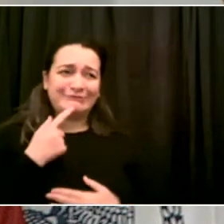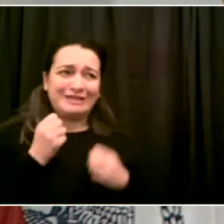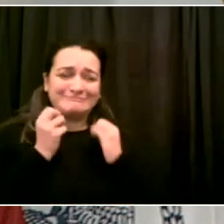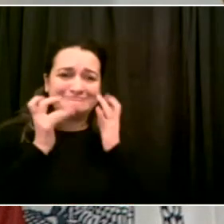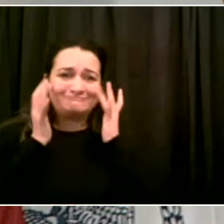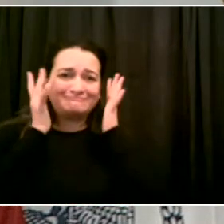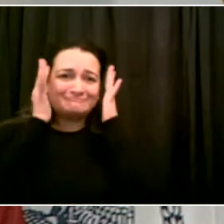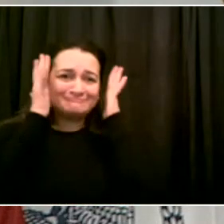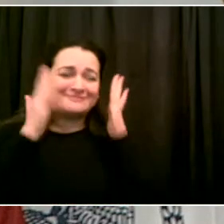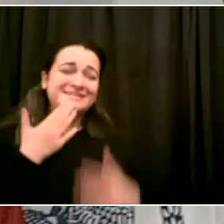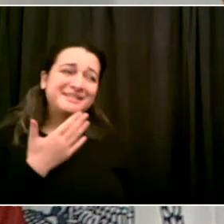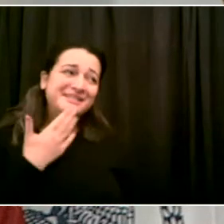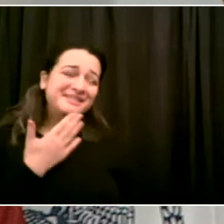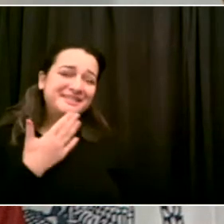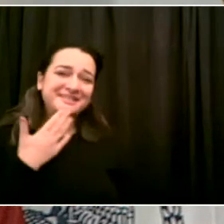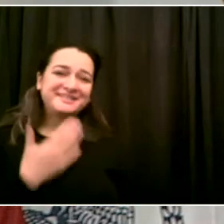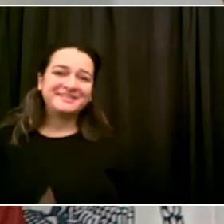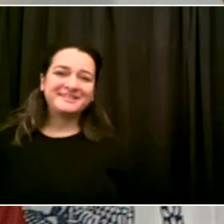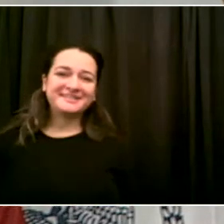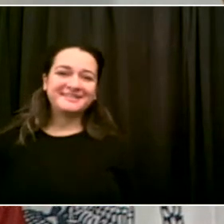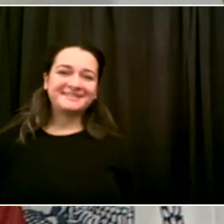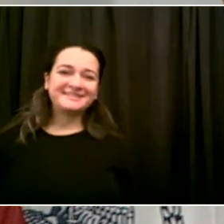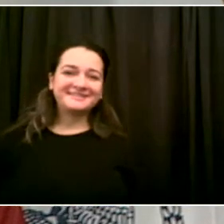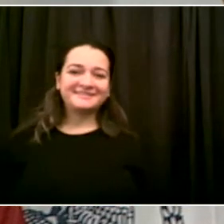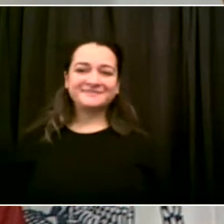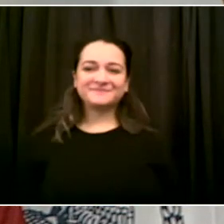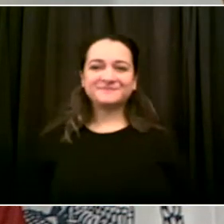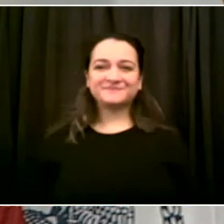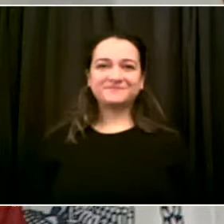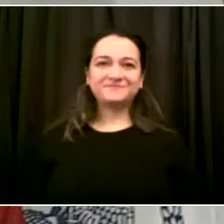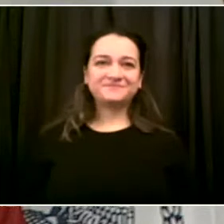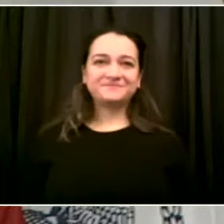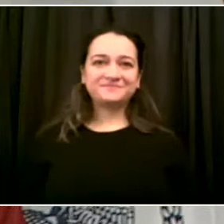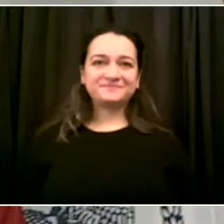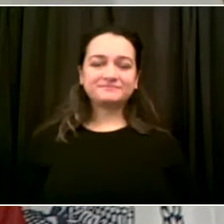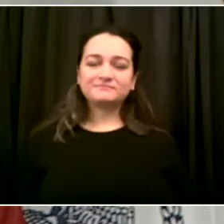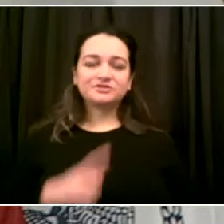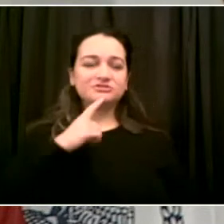THANK YOU VERY MUCH. I'M VERY